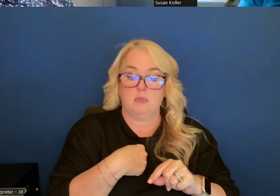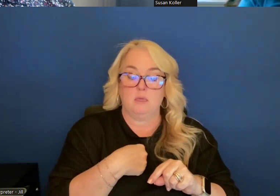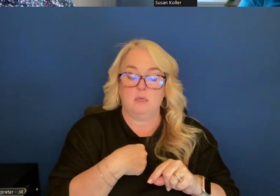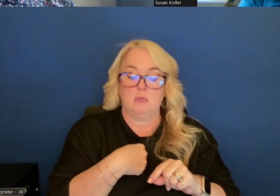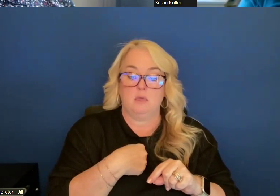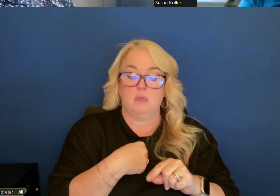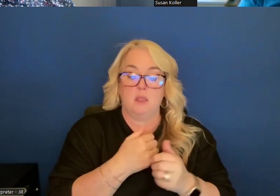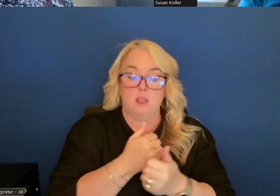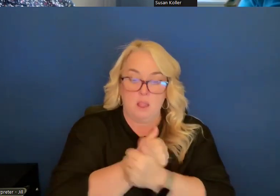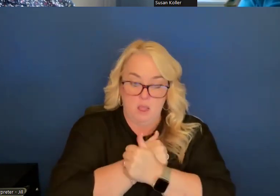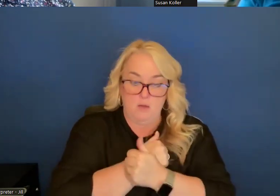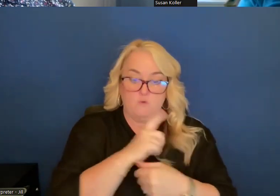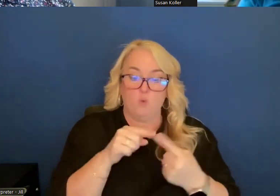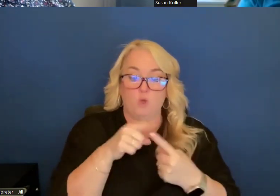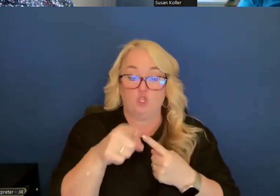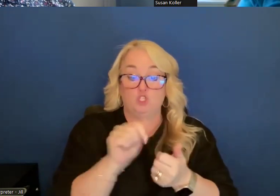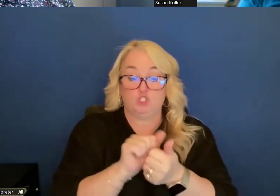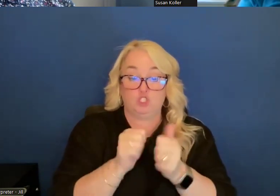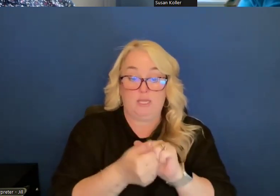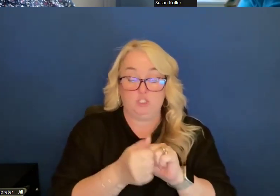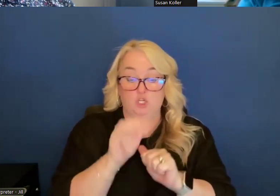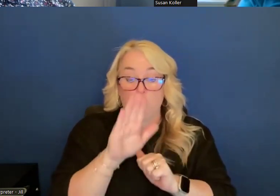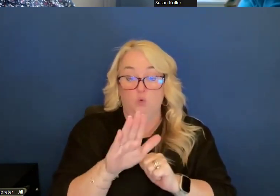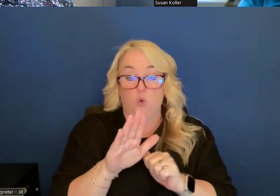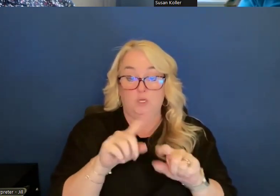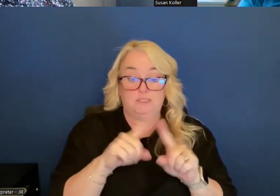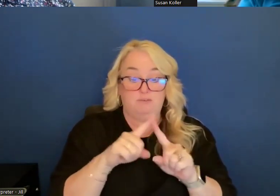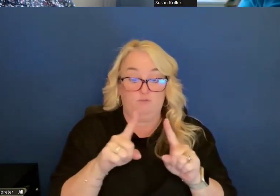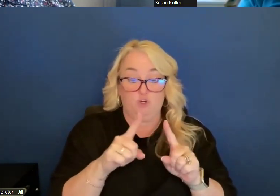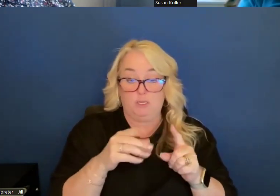methodologies, which I do not understand, maybe someone could